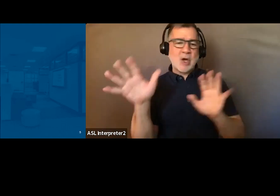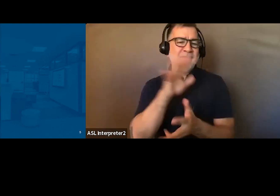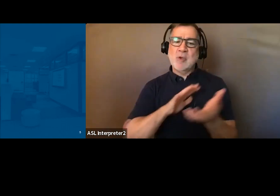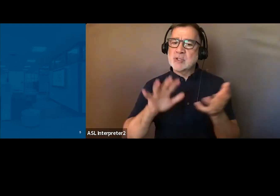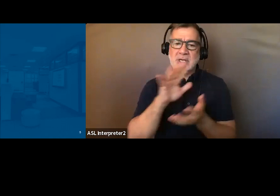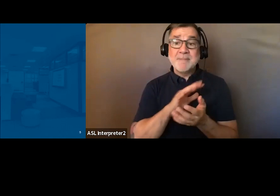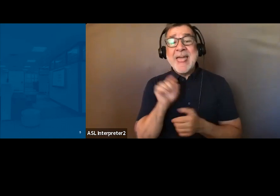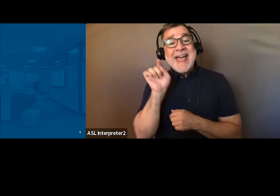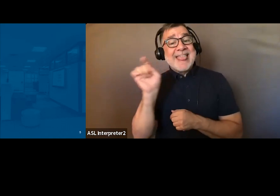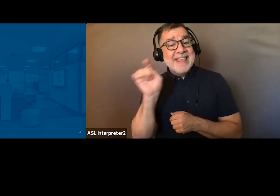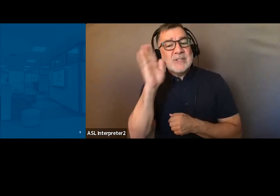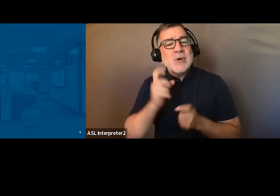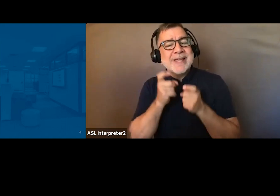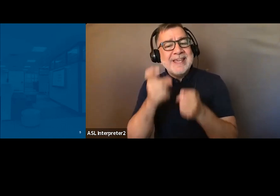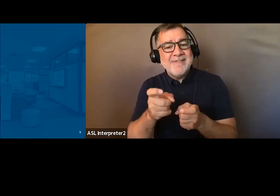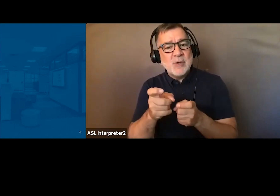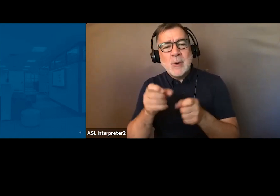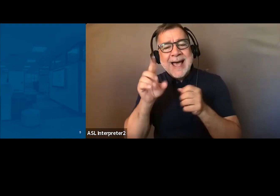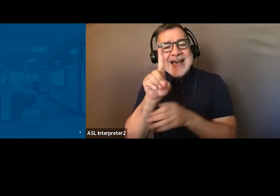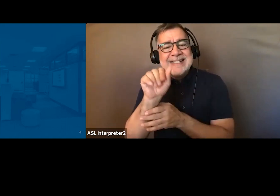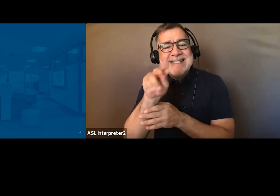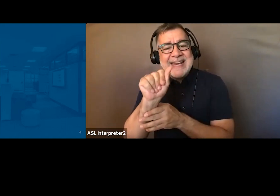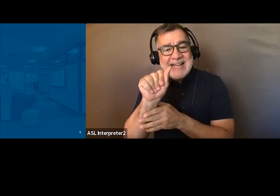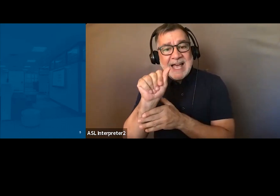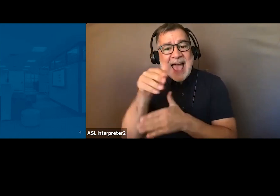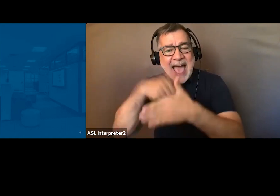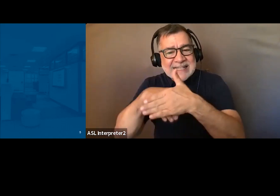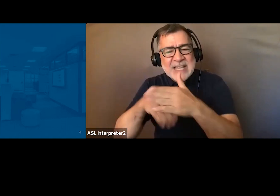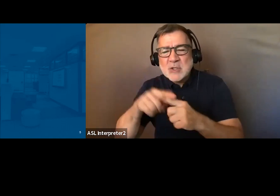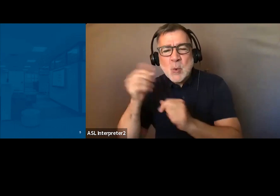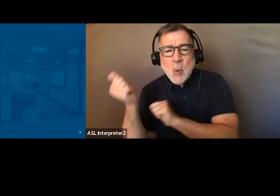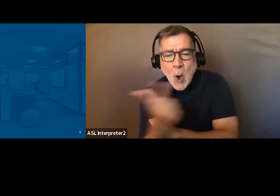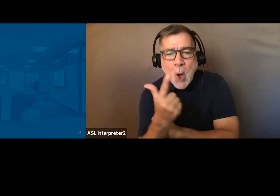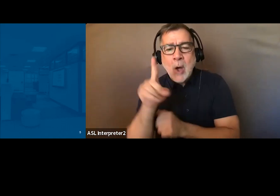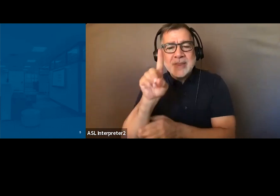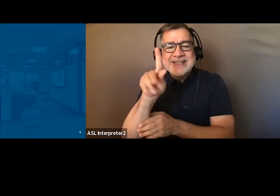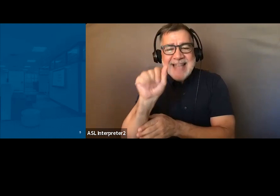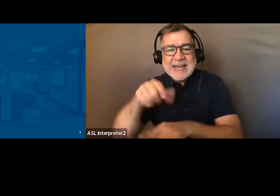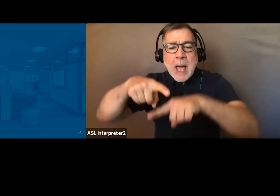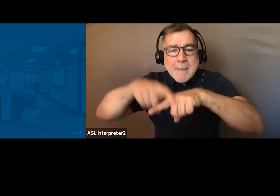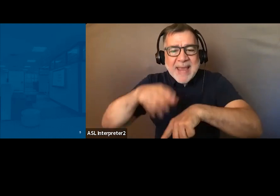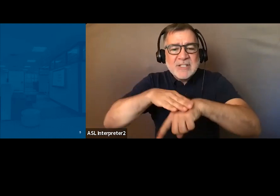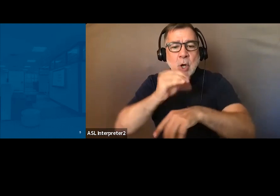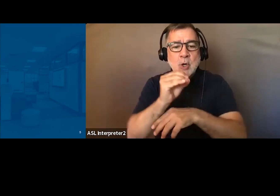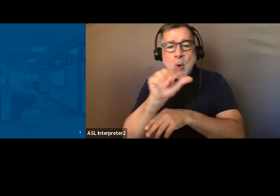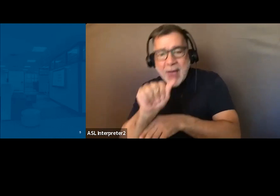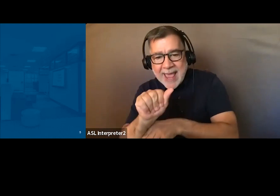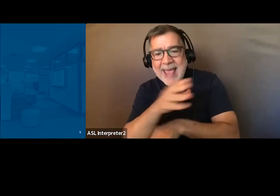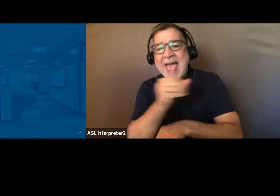access to all the data that's based on the OA and the rent data. So it's, it's pretty useful for you as a customer.